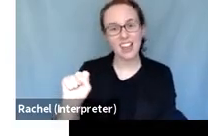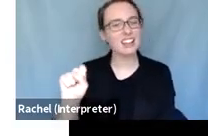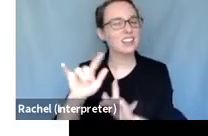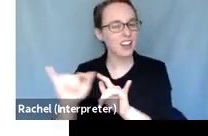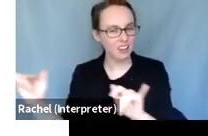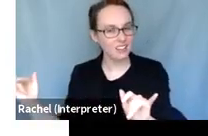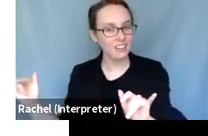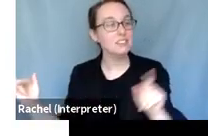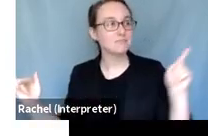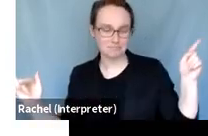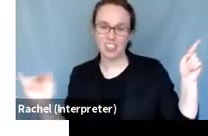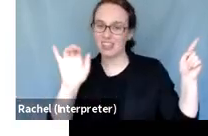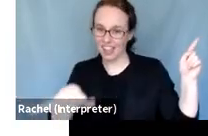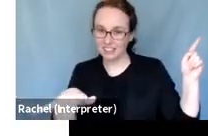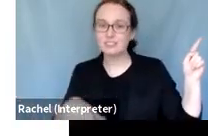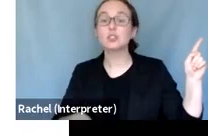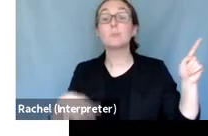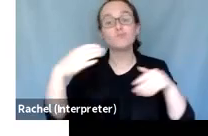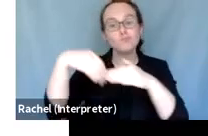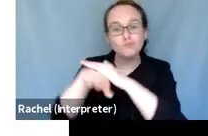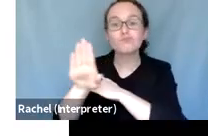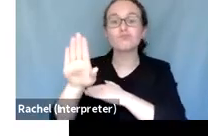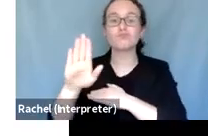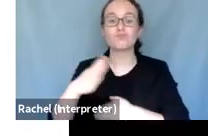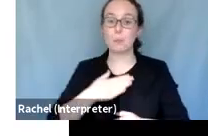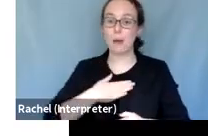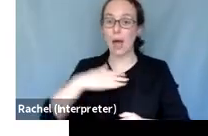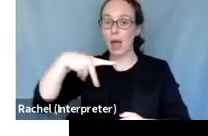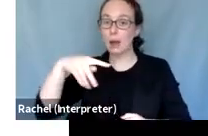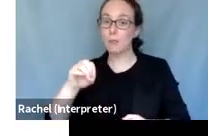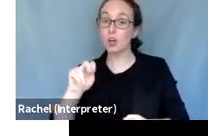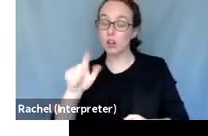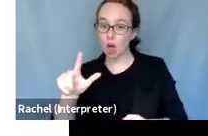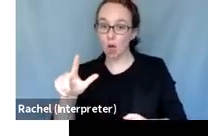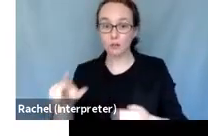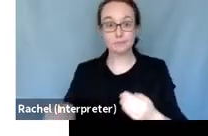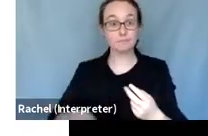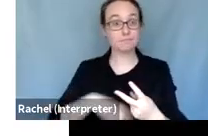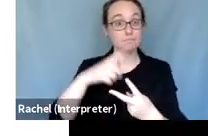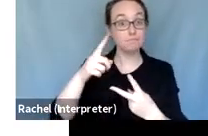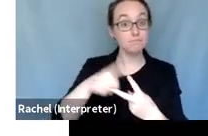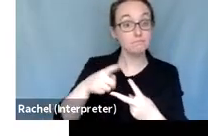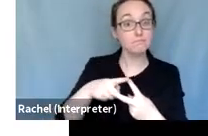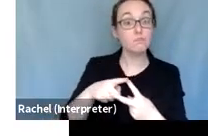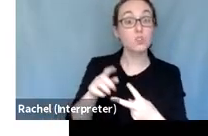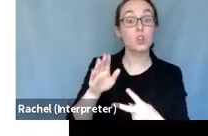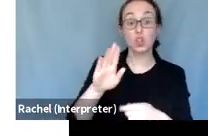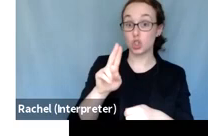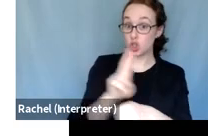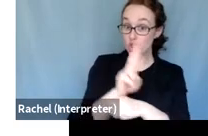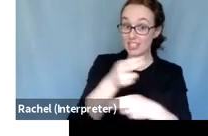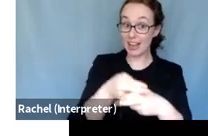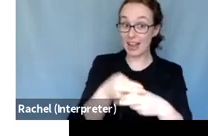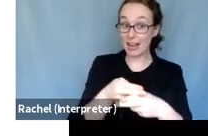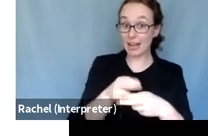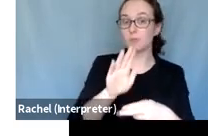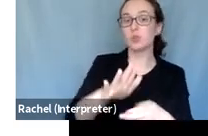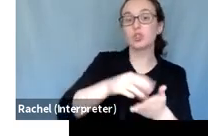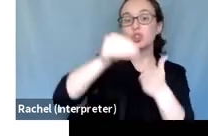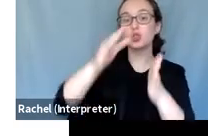Sage Talbot: You'll need your username, which is your student ID number, and your password will be your initials uppercase first initial lowercase last initial and your date of birth.